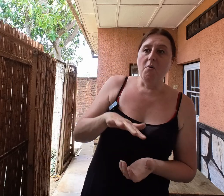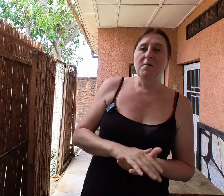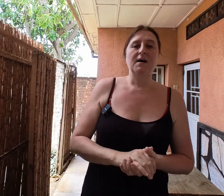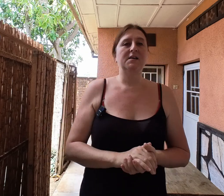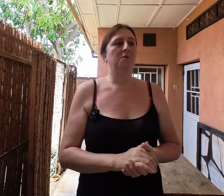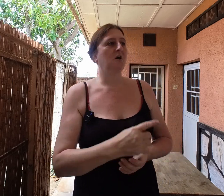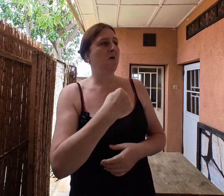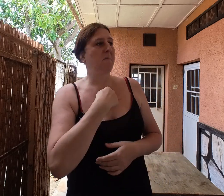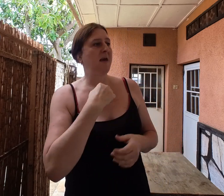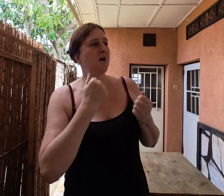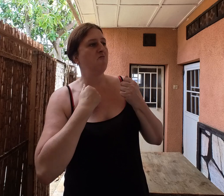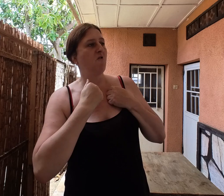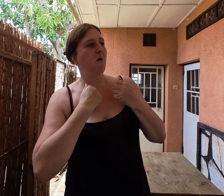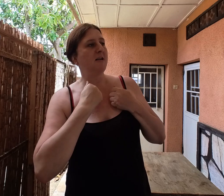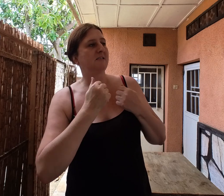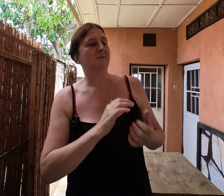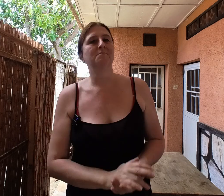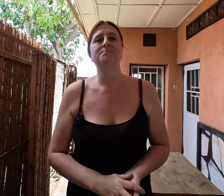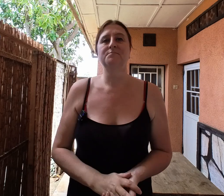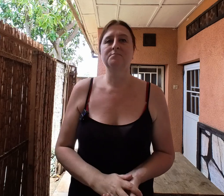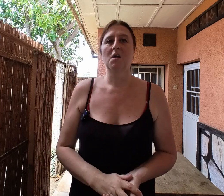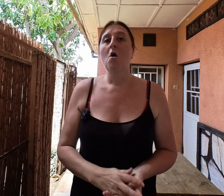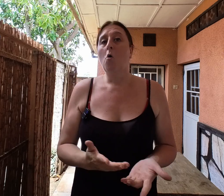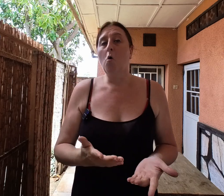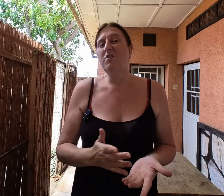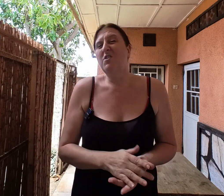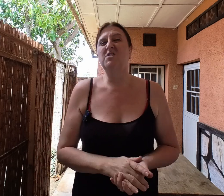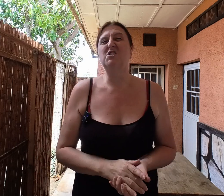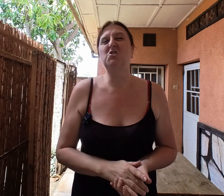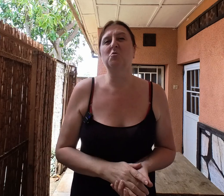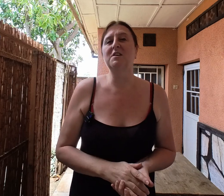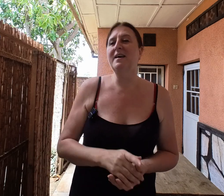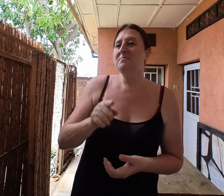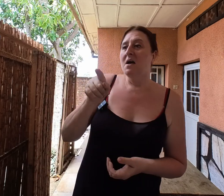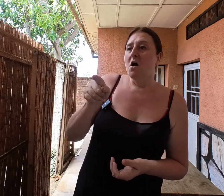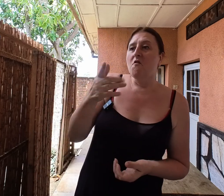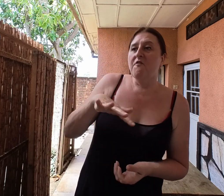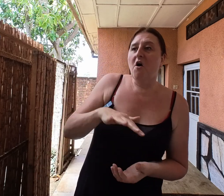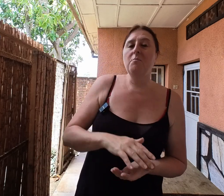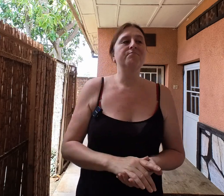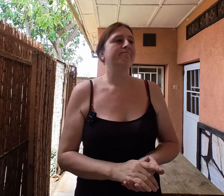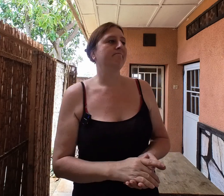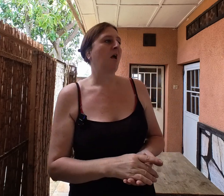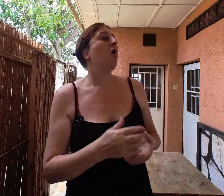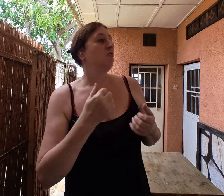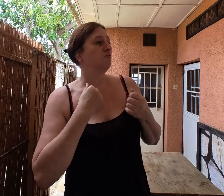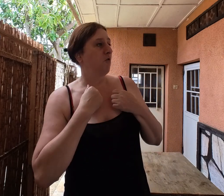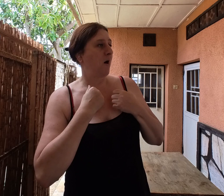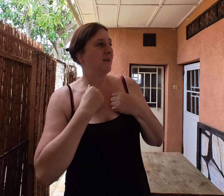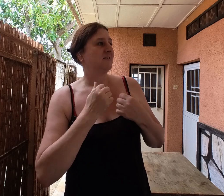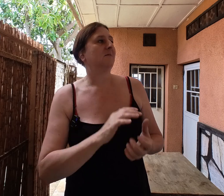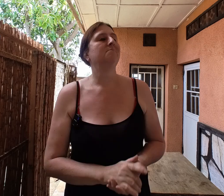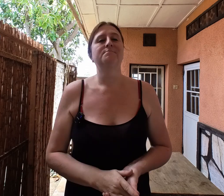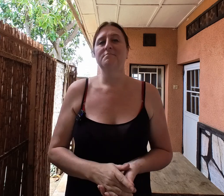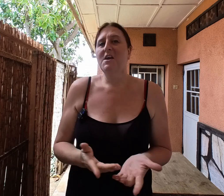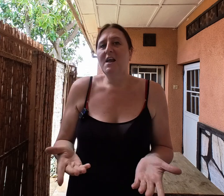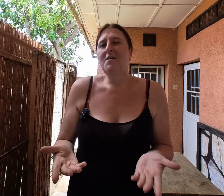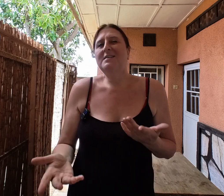'from?' and you would go, 'me Rwanda,' or you could just shorten it, 'from?' 'Rwanda.' You know,